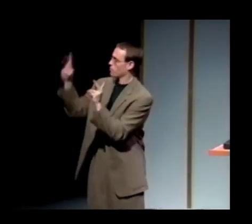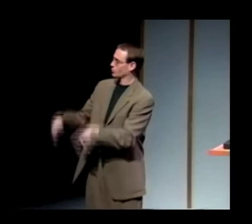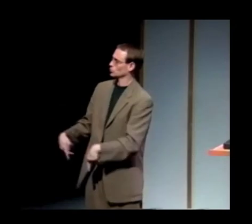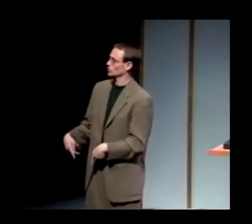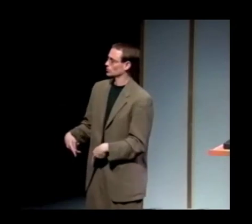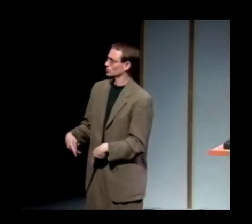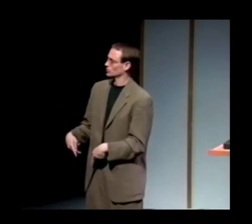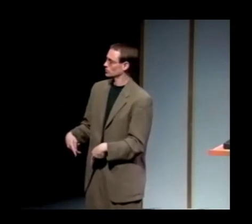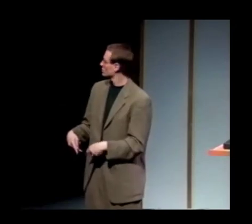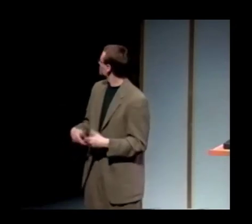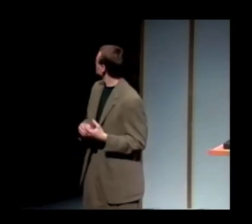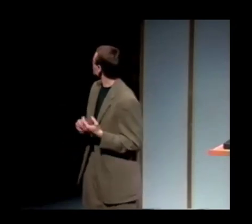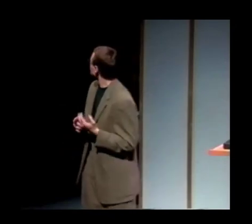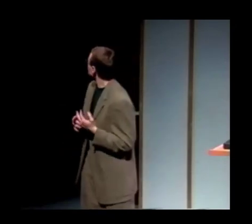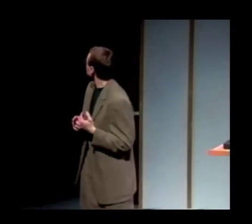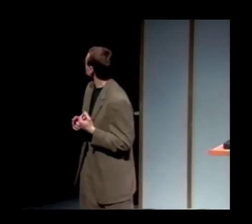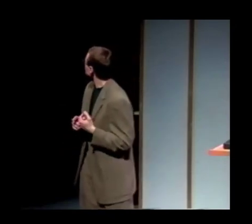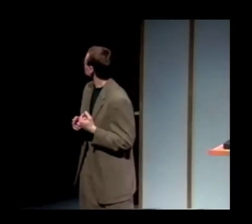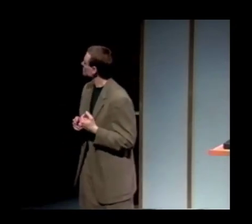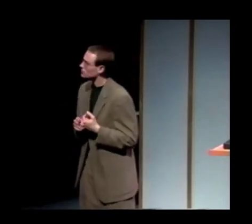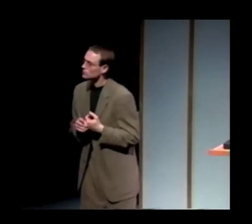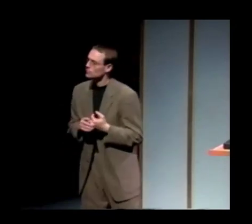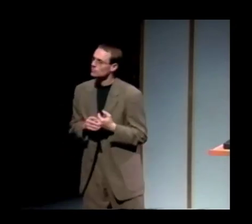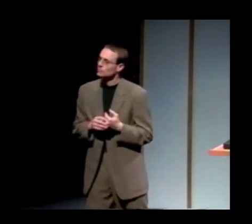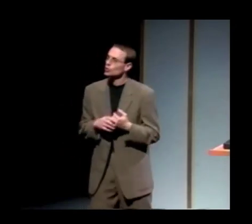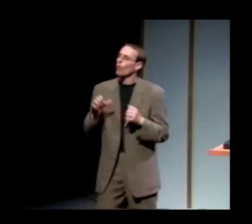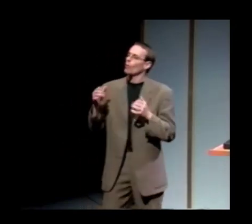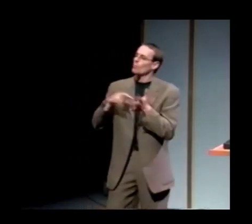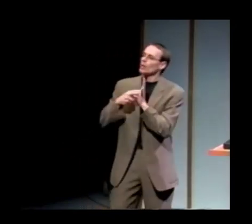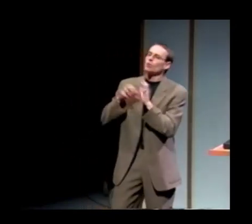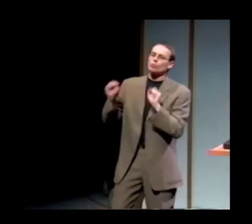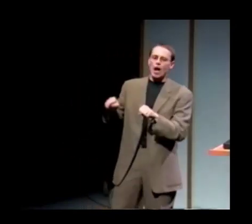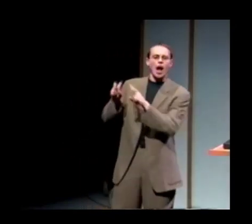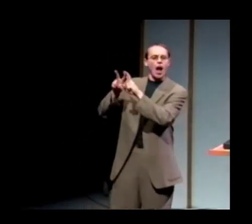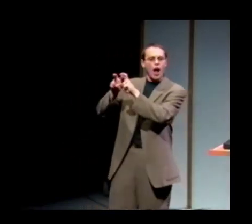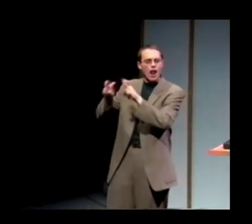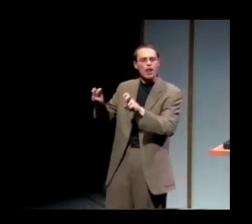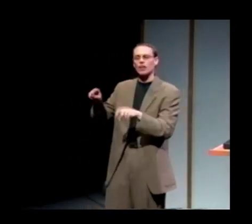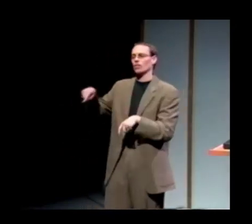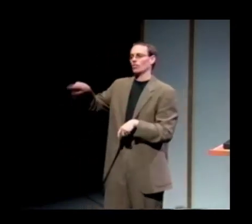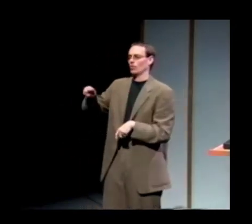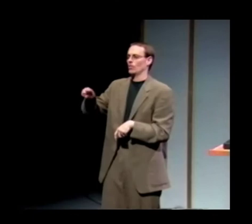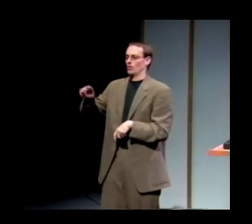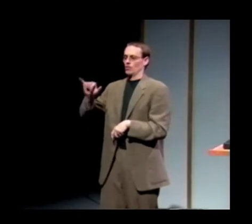LOTS OF DIFFERENT ROLES FOR ONE PERSON TO PLAY.